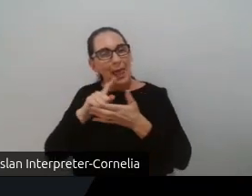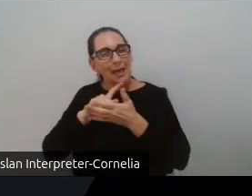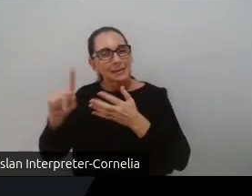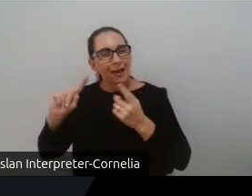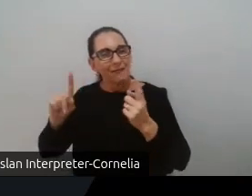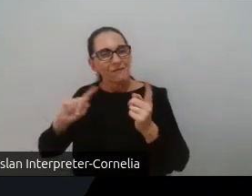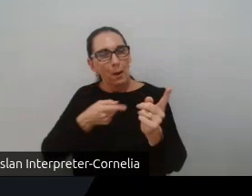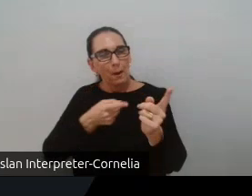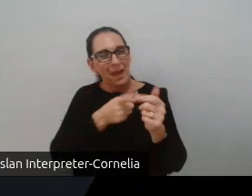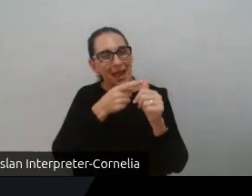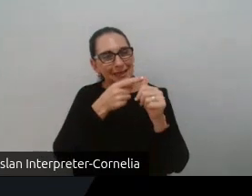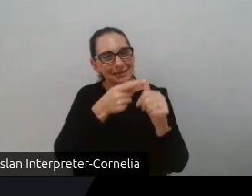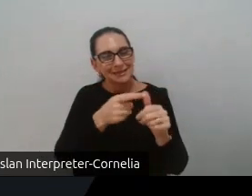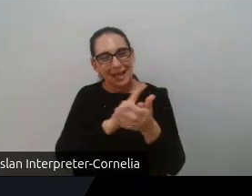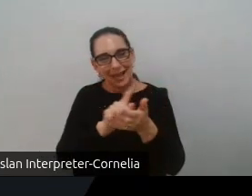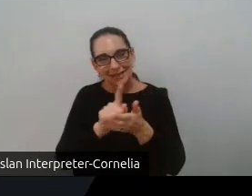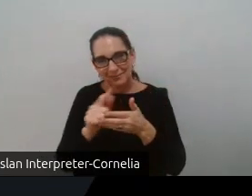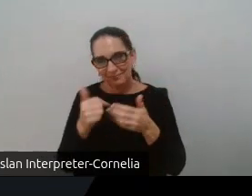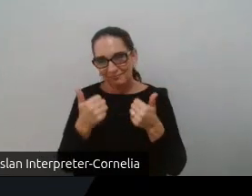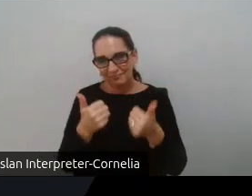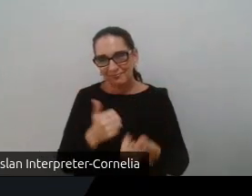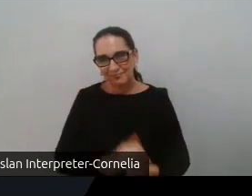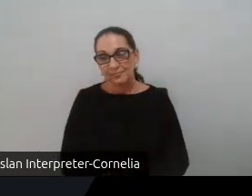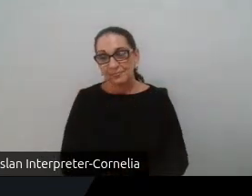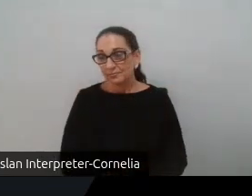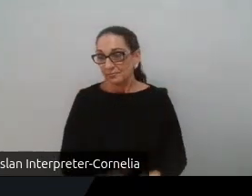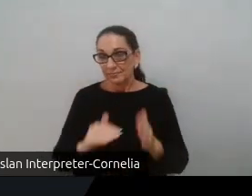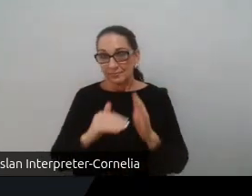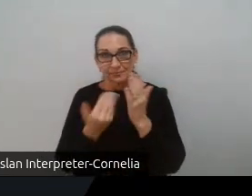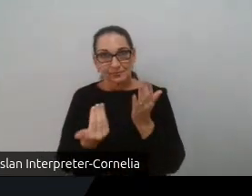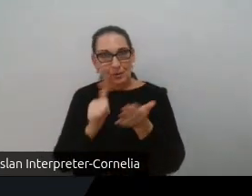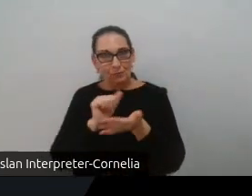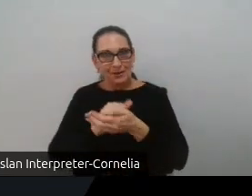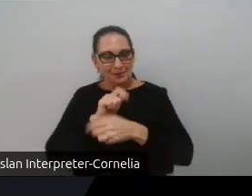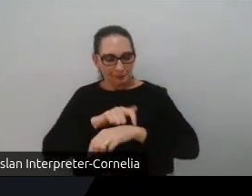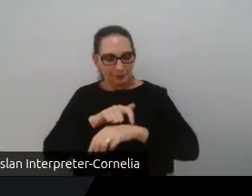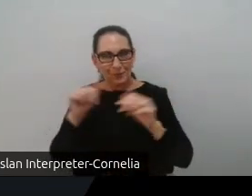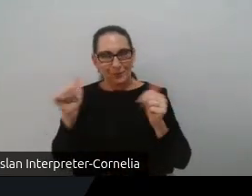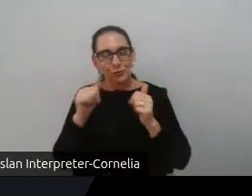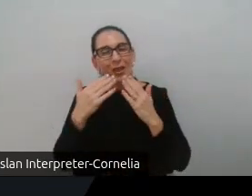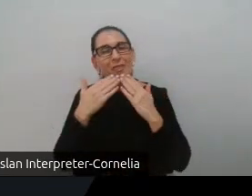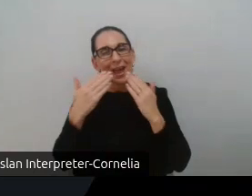this webinar. So, we finished on time, ladies. So, thank you so much um to our three fabulous